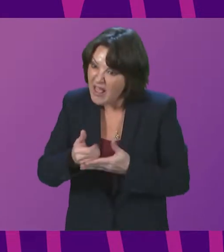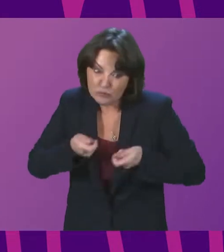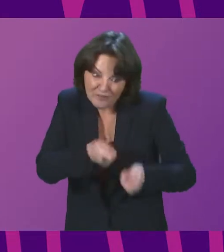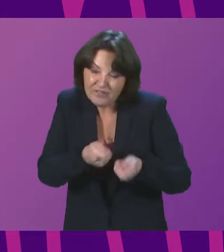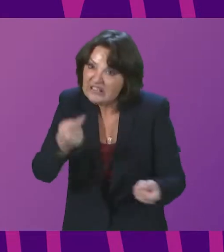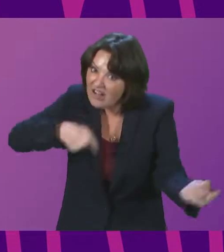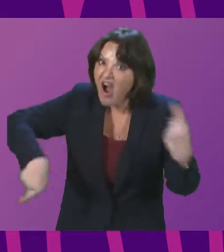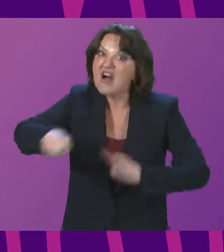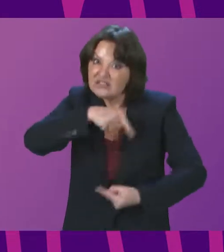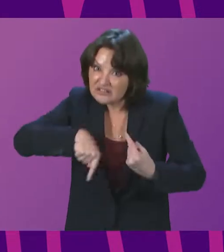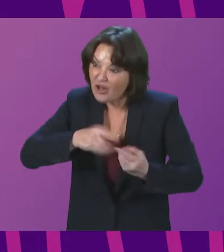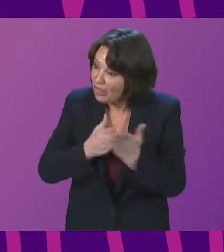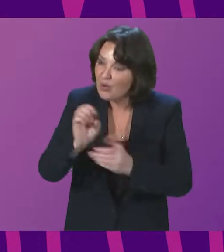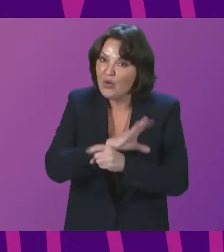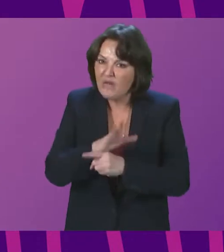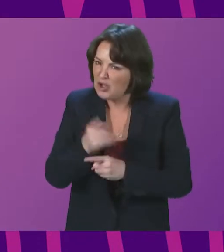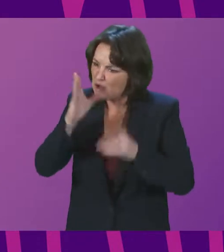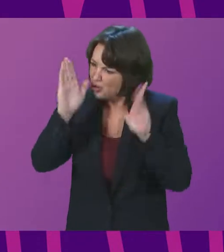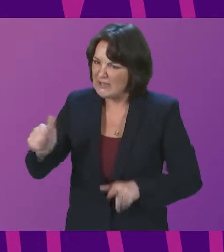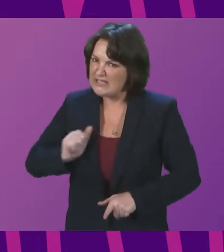use food banks.